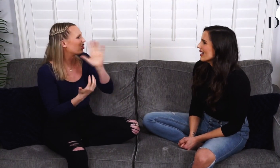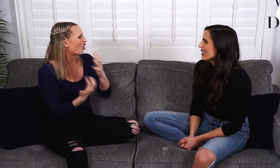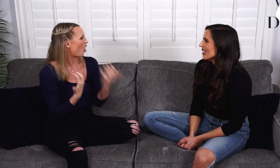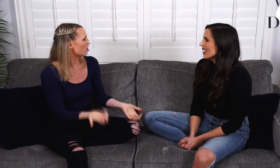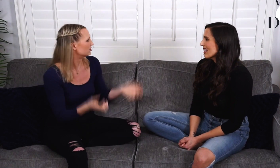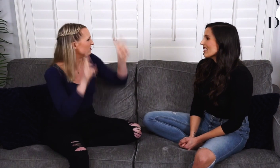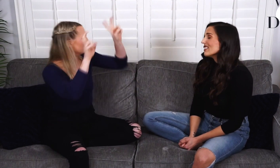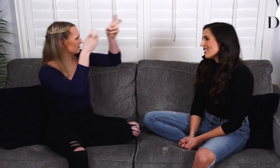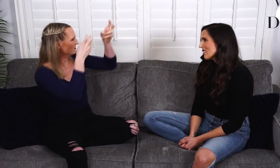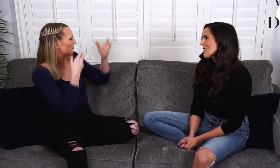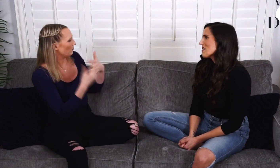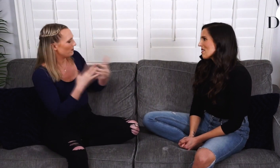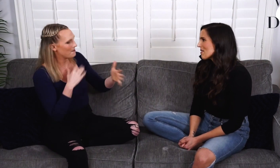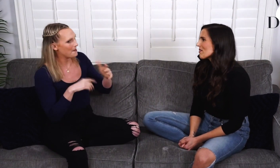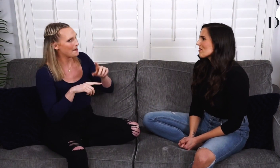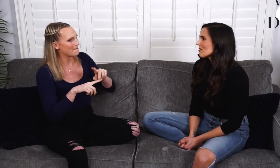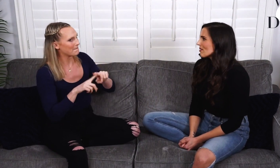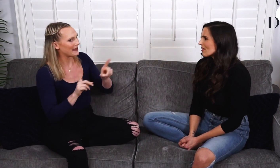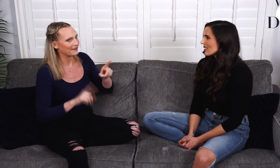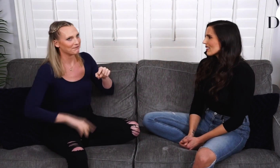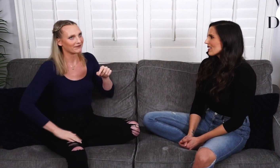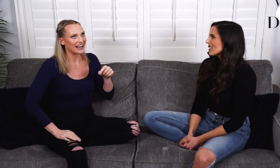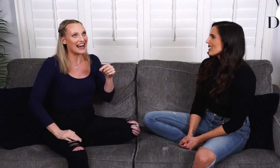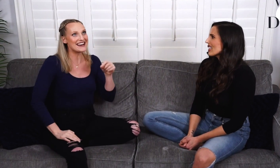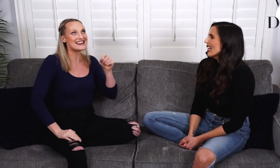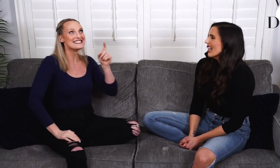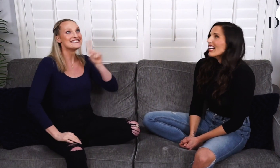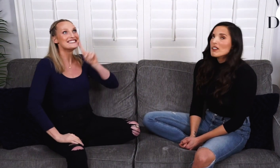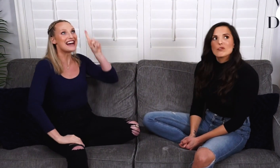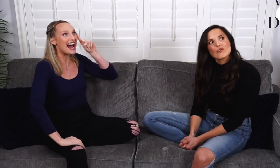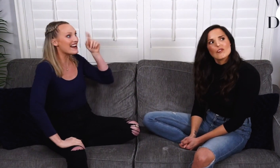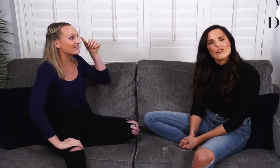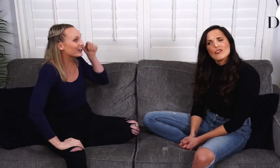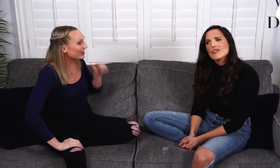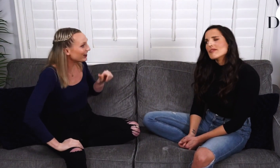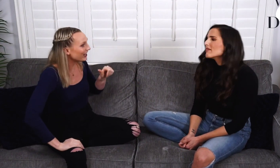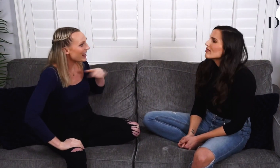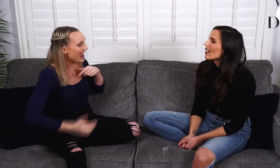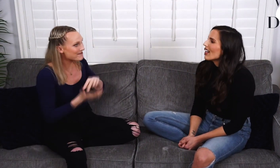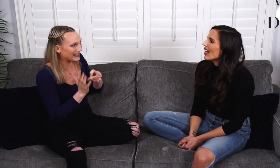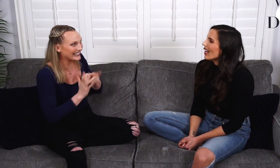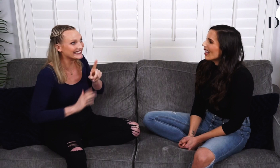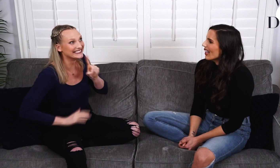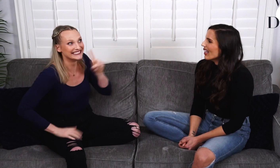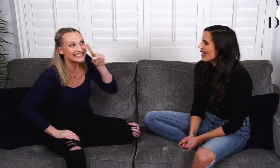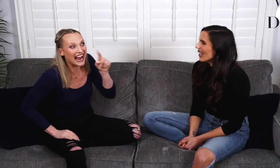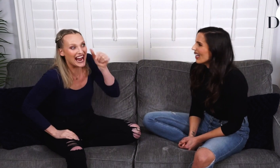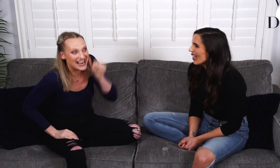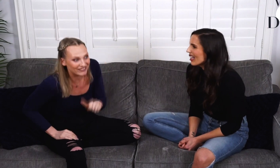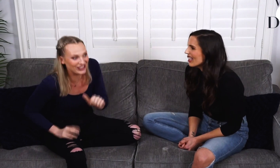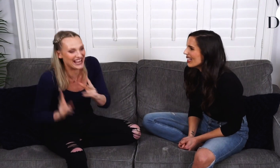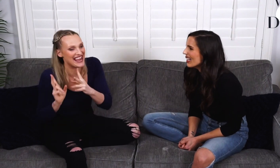their audience. But a Deaf girl, I mean a Deaf girl